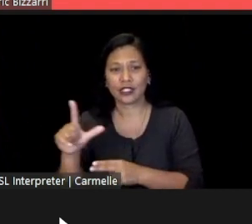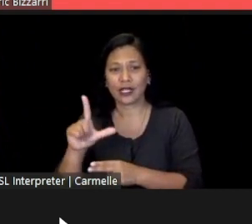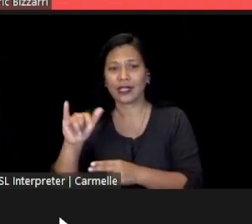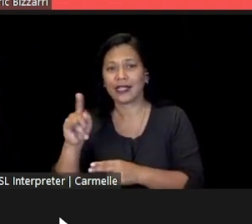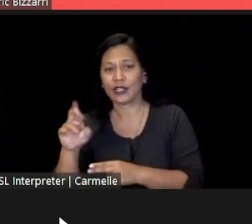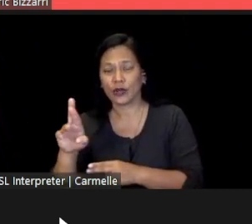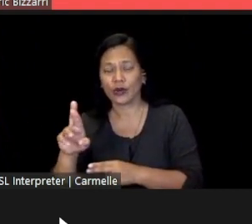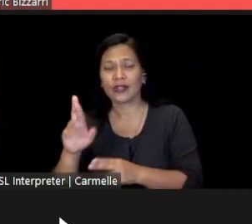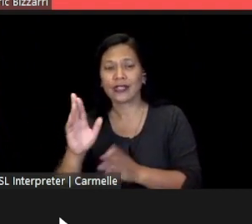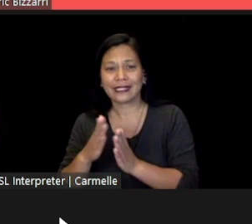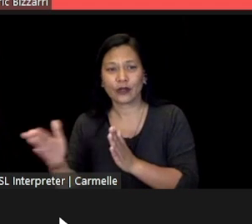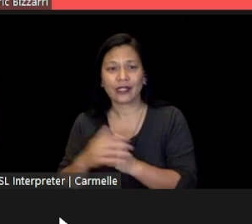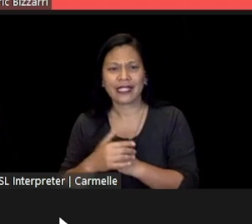There's a partnership with the Shaw Rocket Fund.